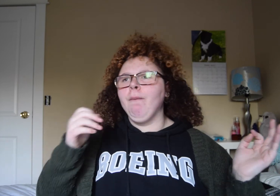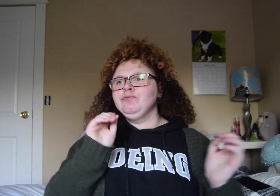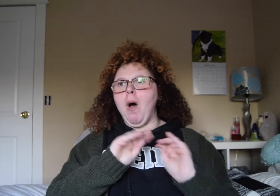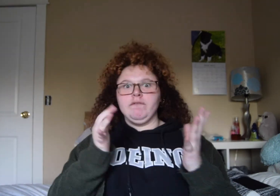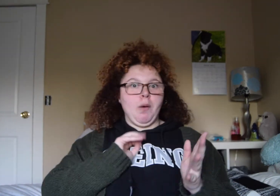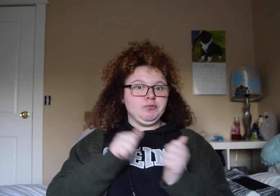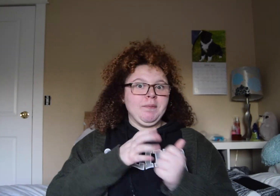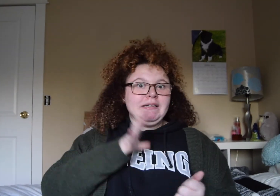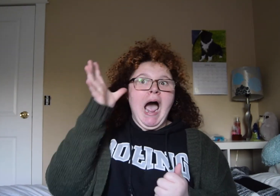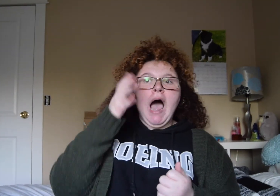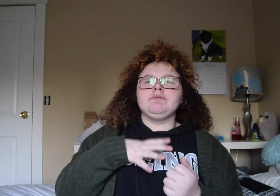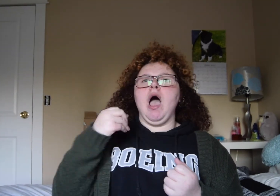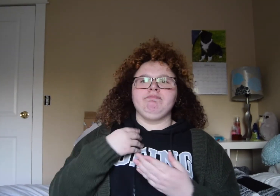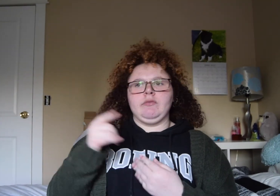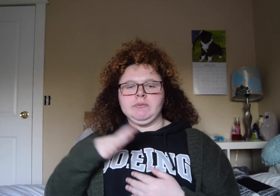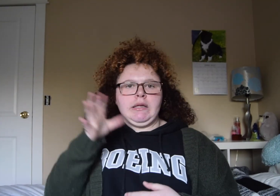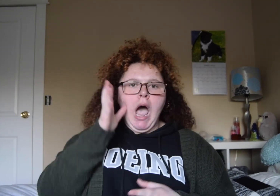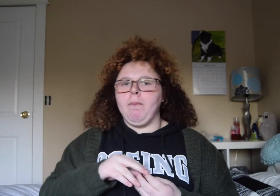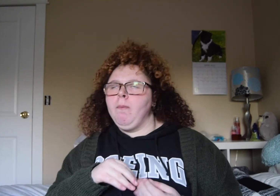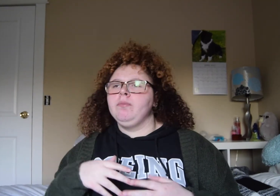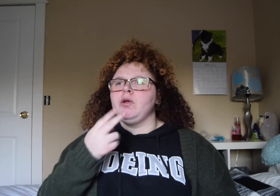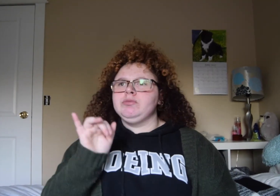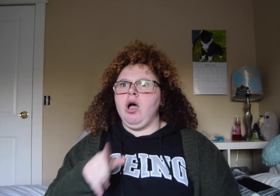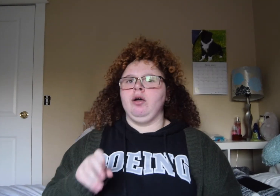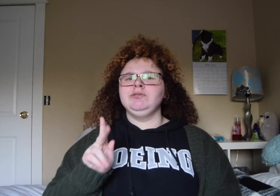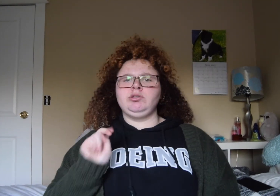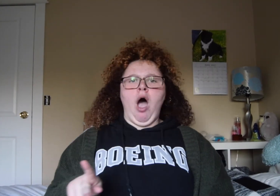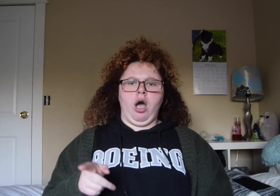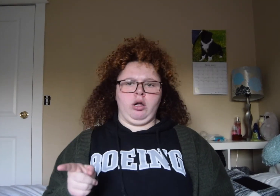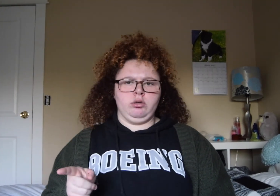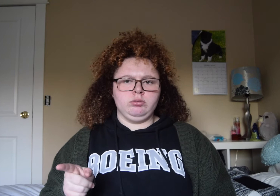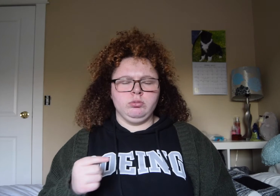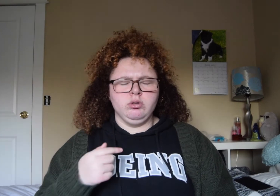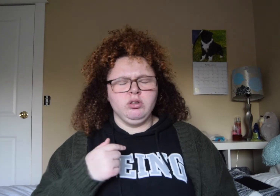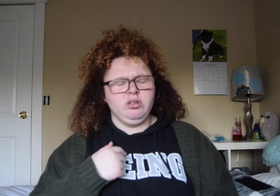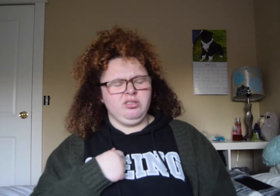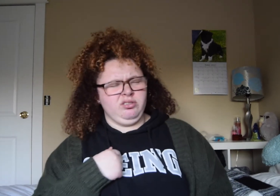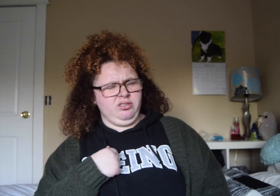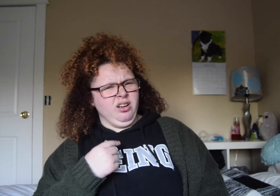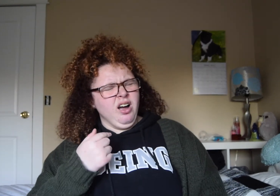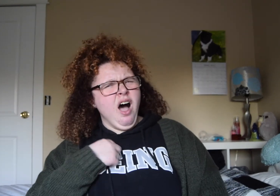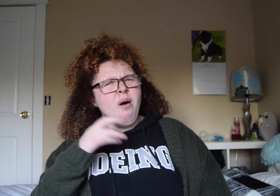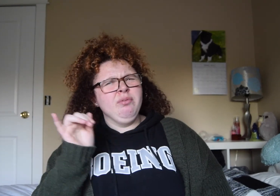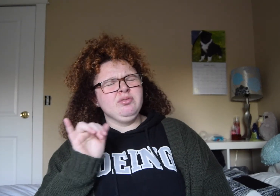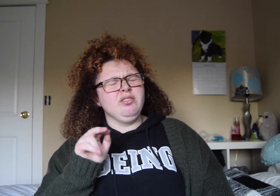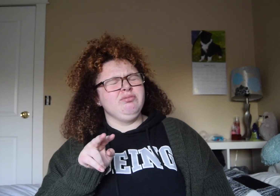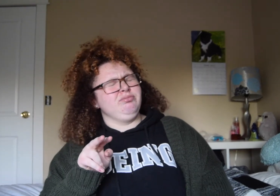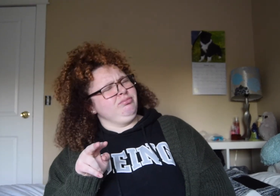Obviously I was with my dad and I was talking quietly with my dad She called me a skunk and I was completely thrown off guard